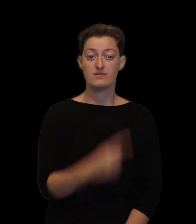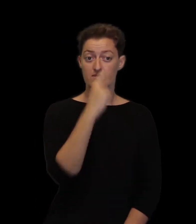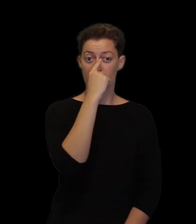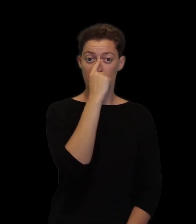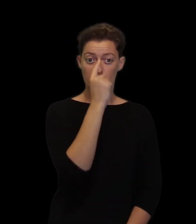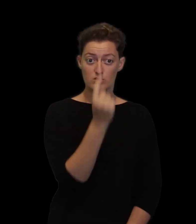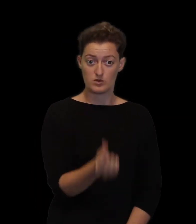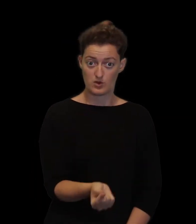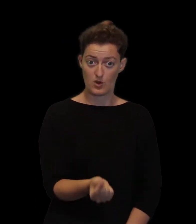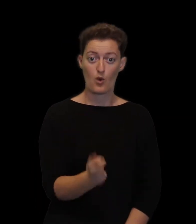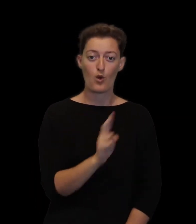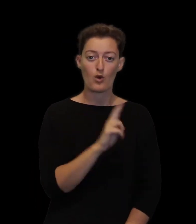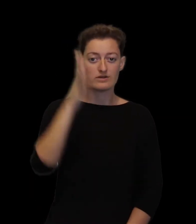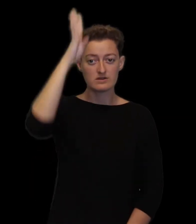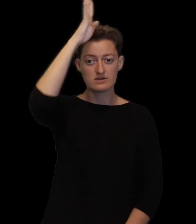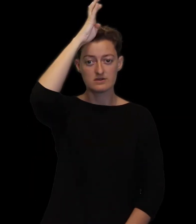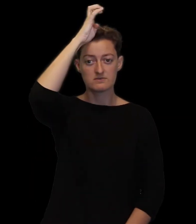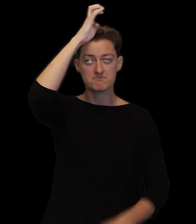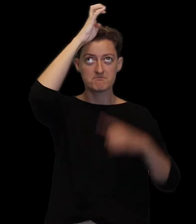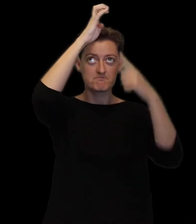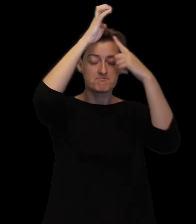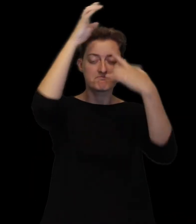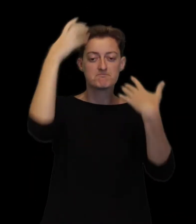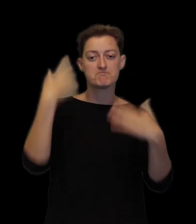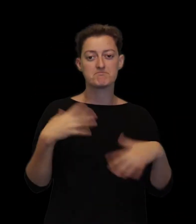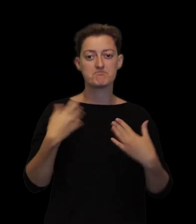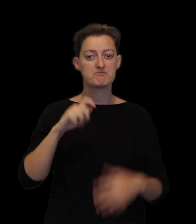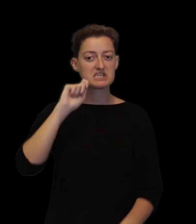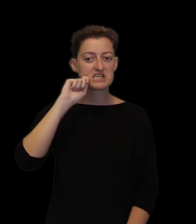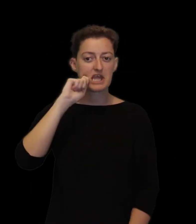The Eurasian Hoopoe has a long bill slightly curved beak and has a beautiful crest.